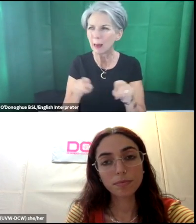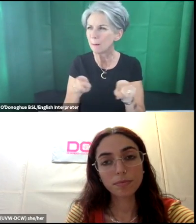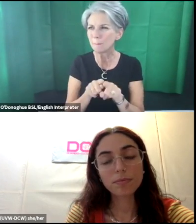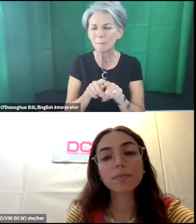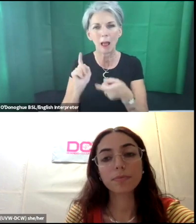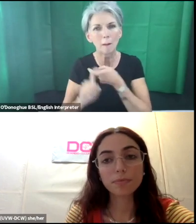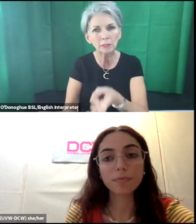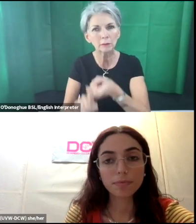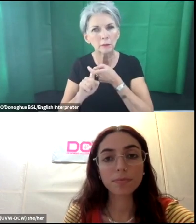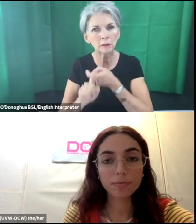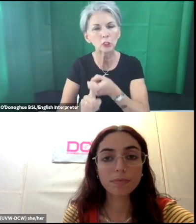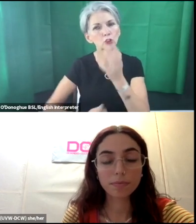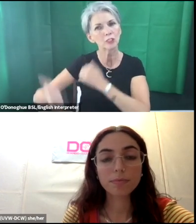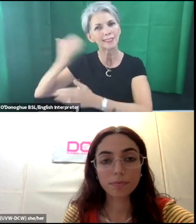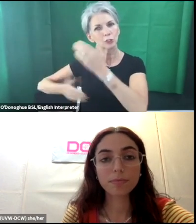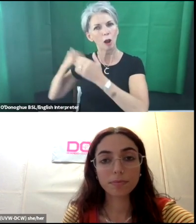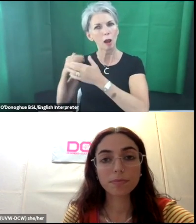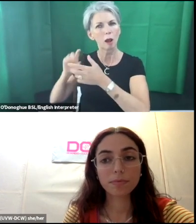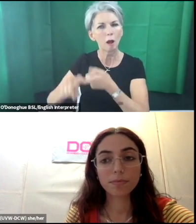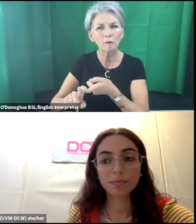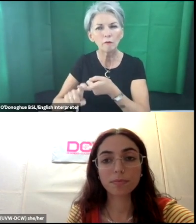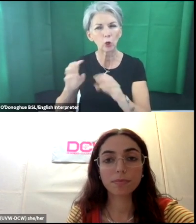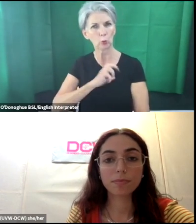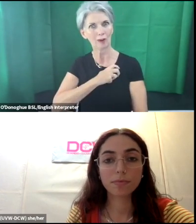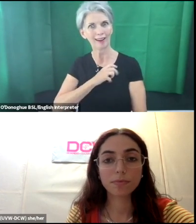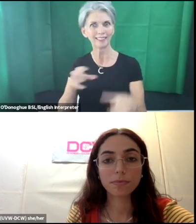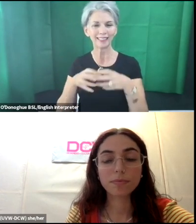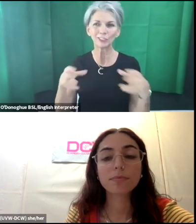and tradition of unionisation in the the arts and the creative industries.